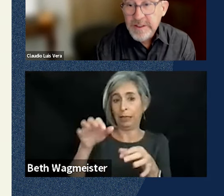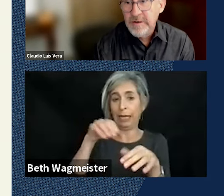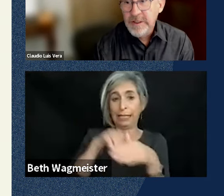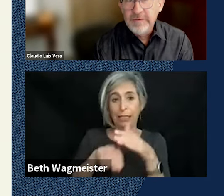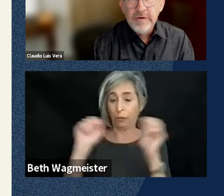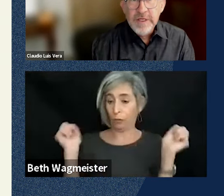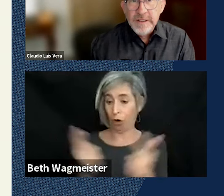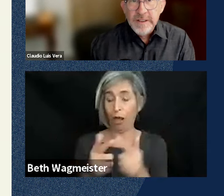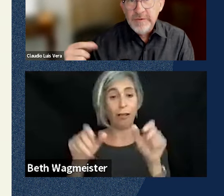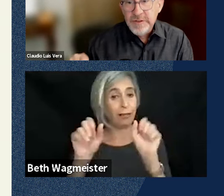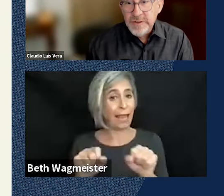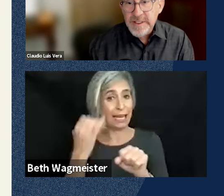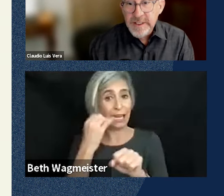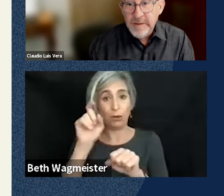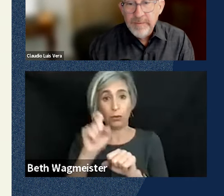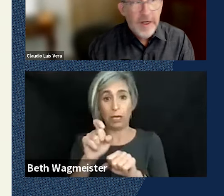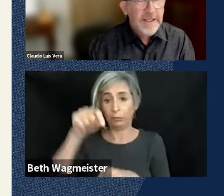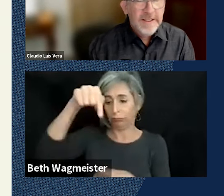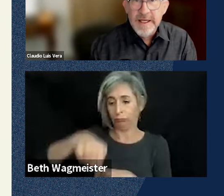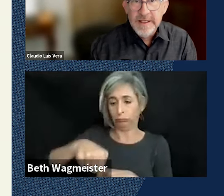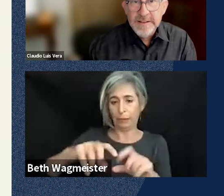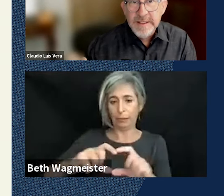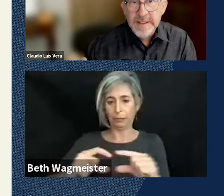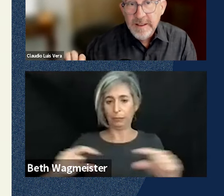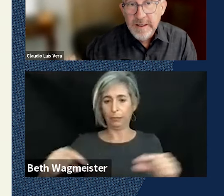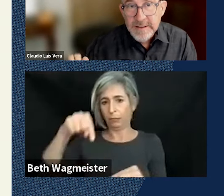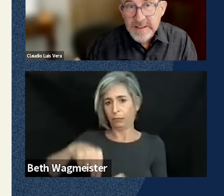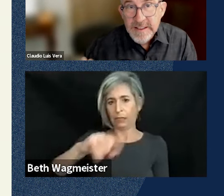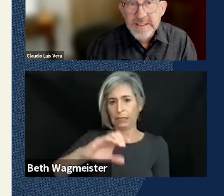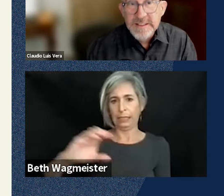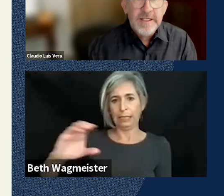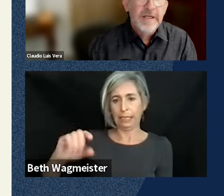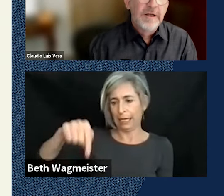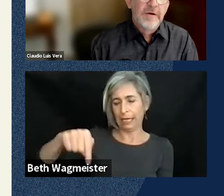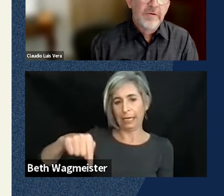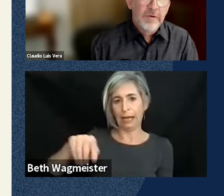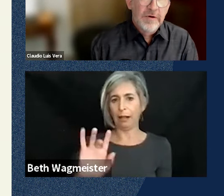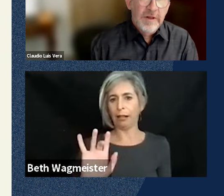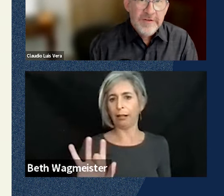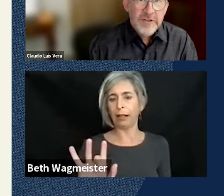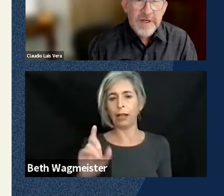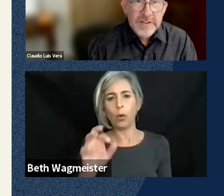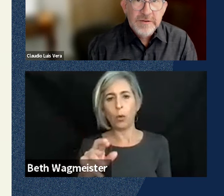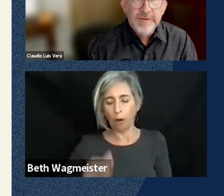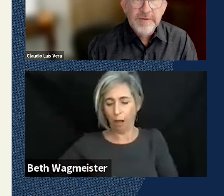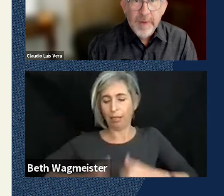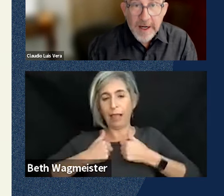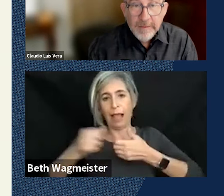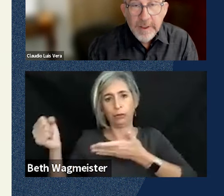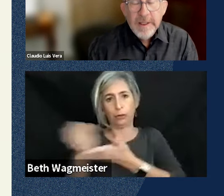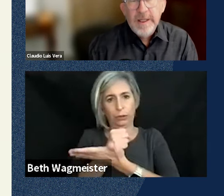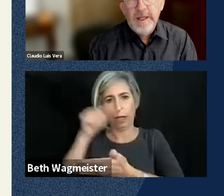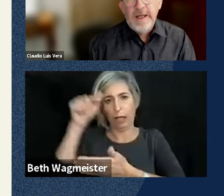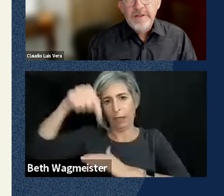So if you need them, you should see a button that says CC or live transcript at the bottom.